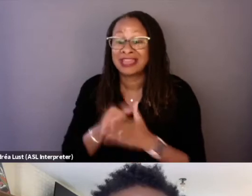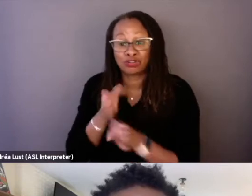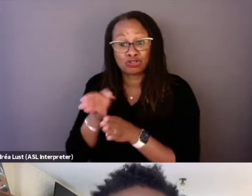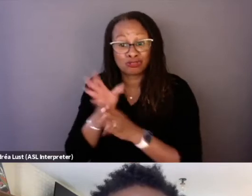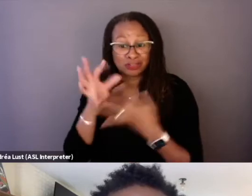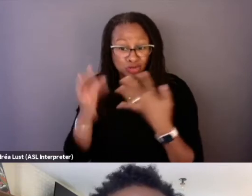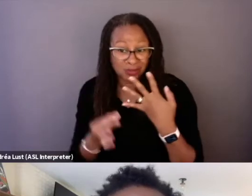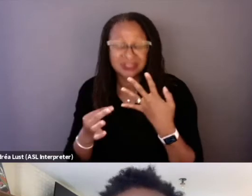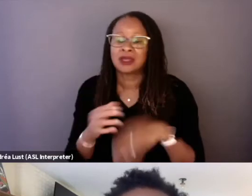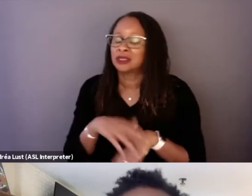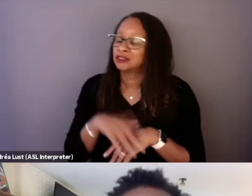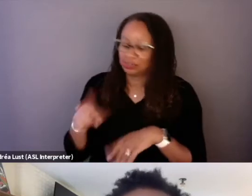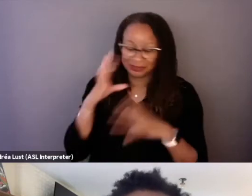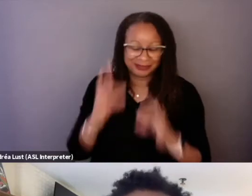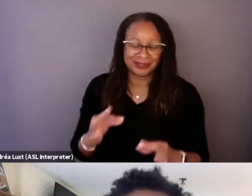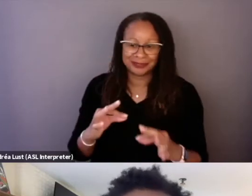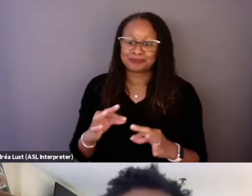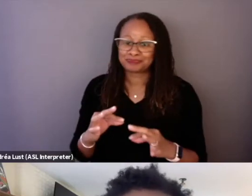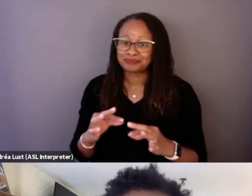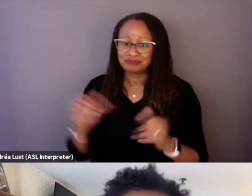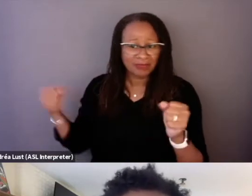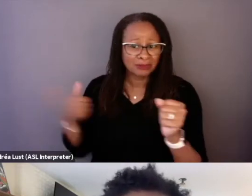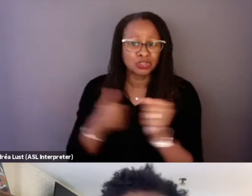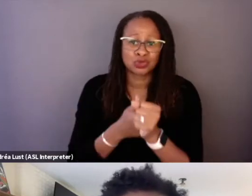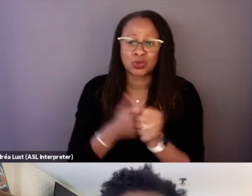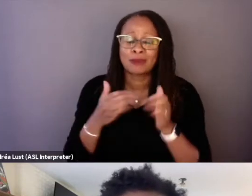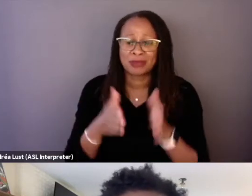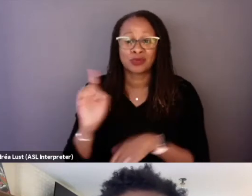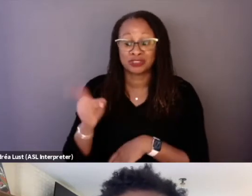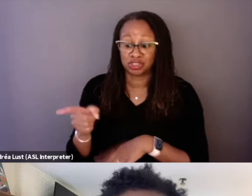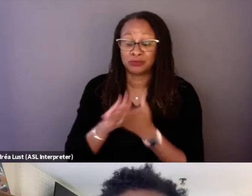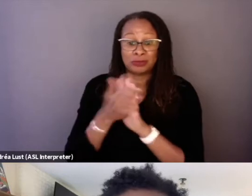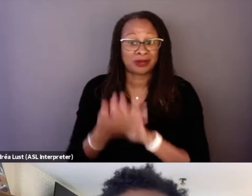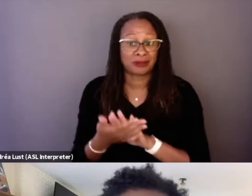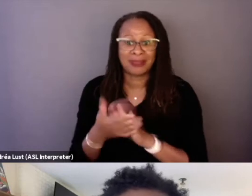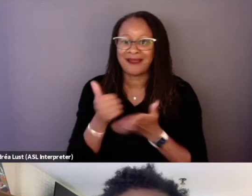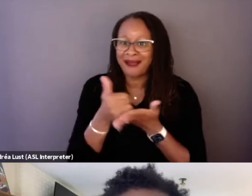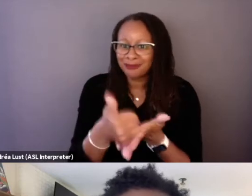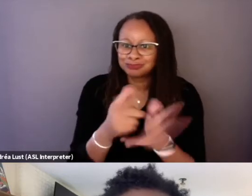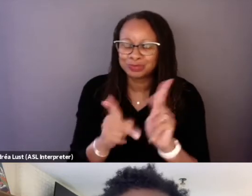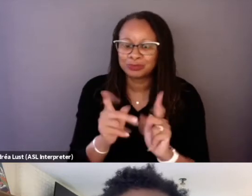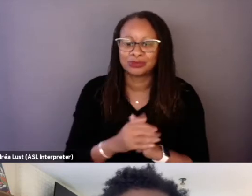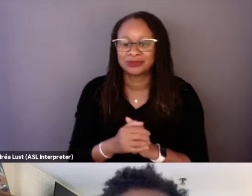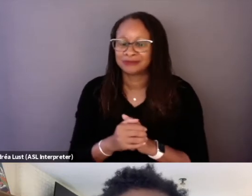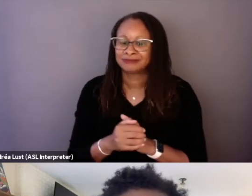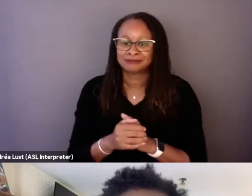she chose to pursue a path where she would be helping people with, you know, she was an EMT.